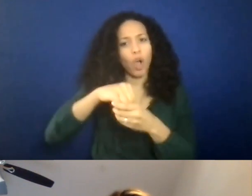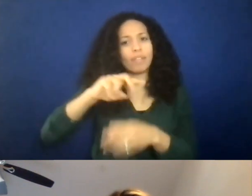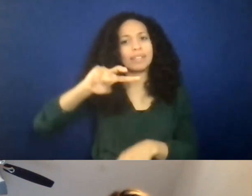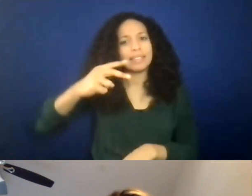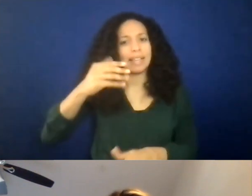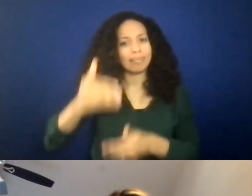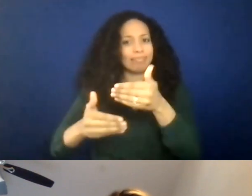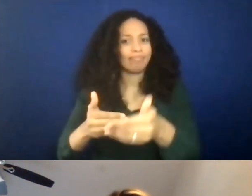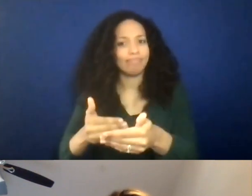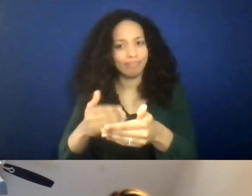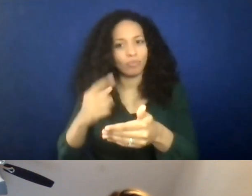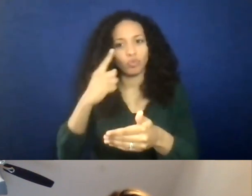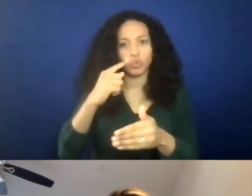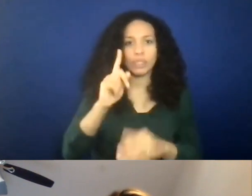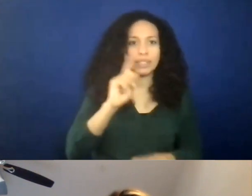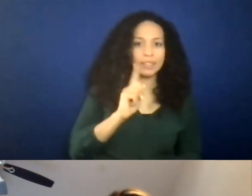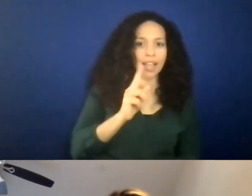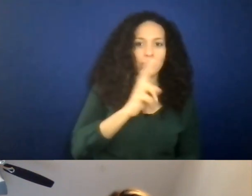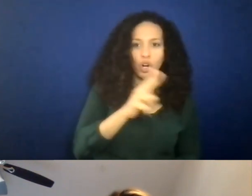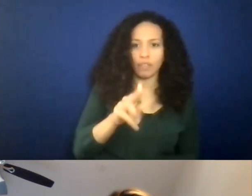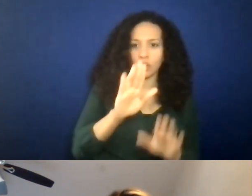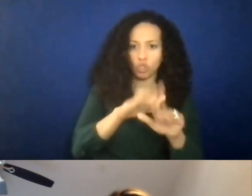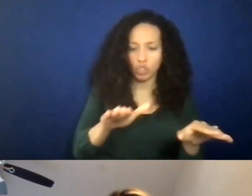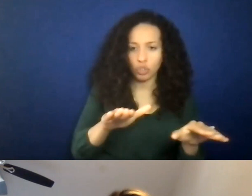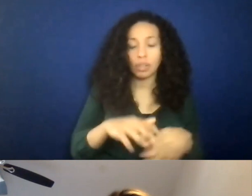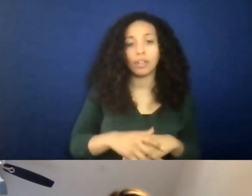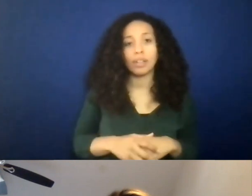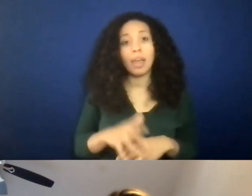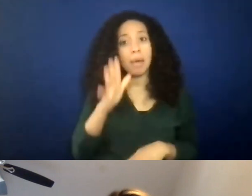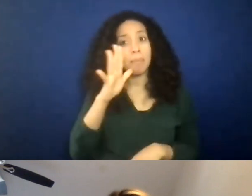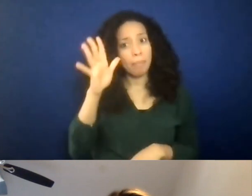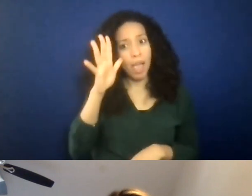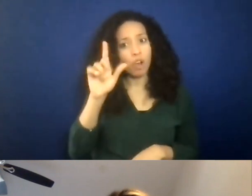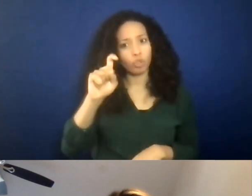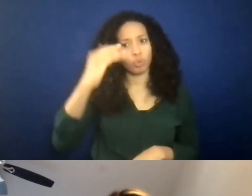deaf or hard of hearing and parents should be aware of that and so should school districts.